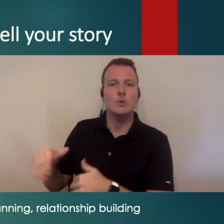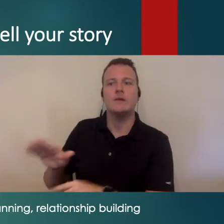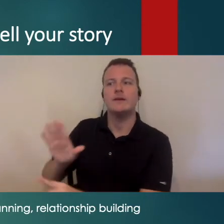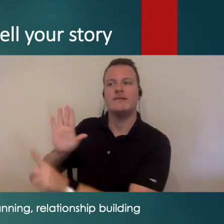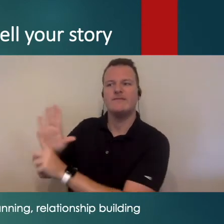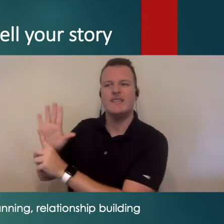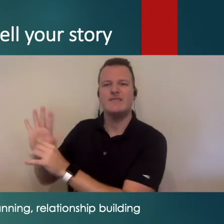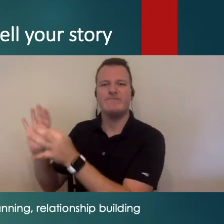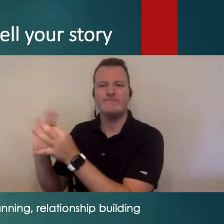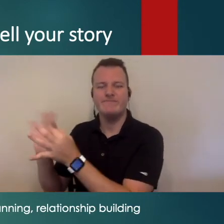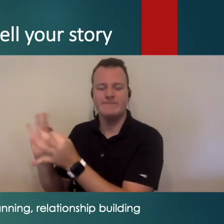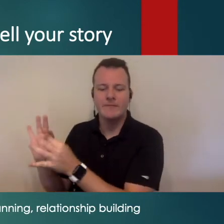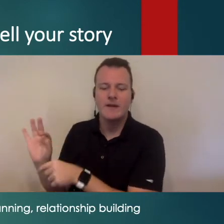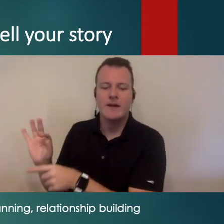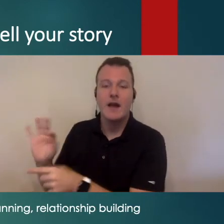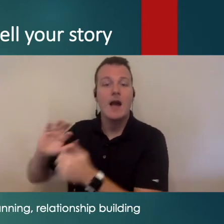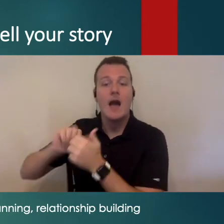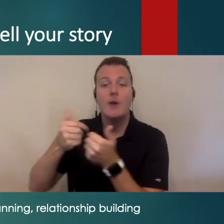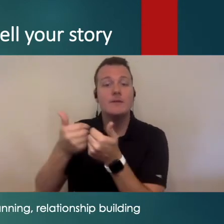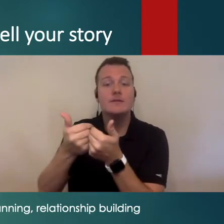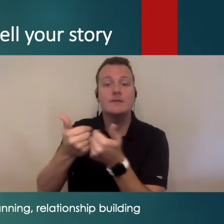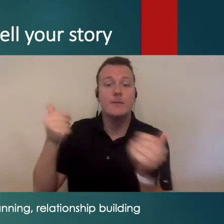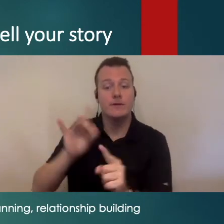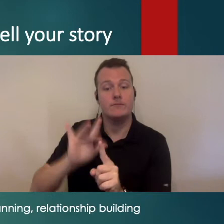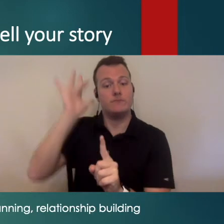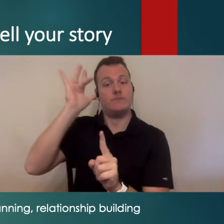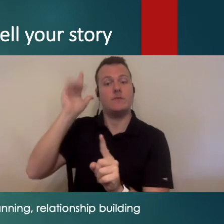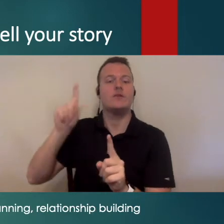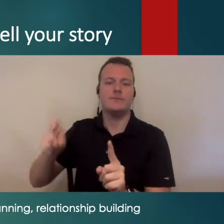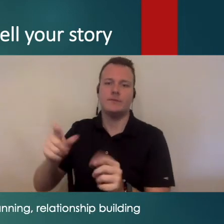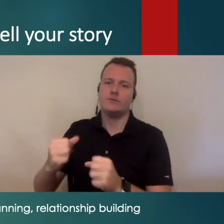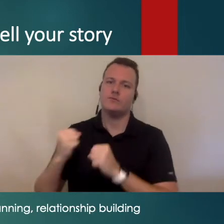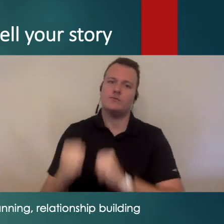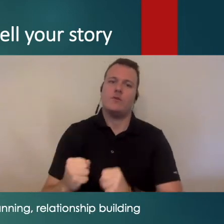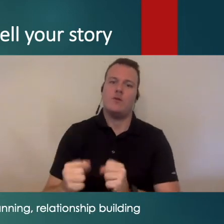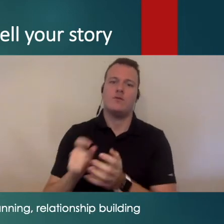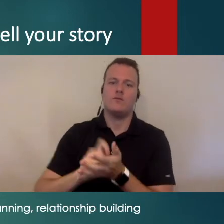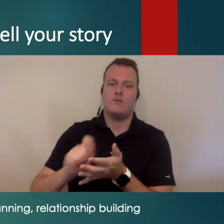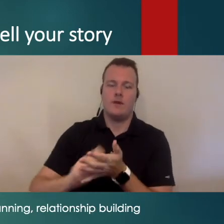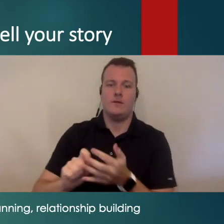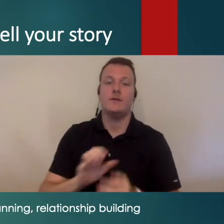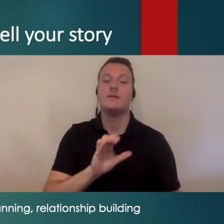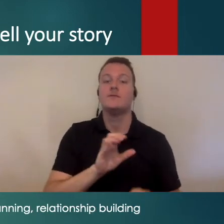best ways to set yourself apart is to be a strong writer. So resumes and CVs are